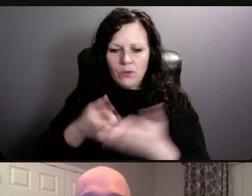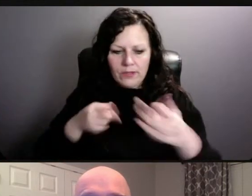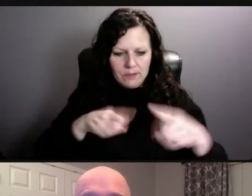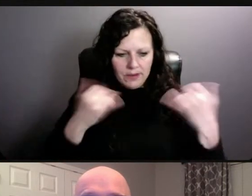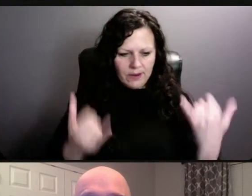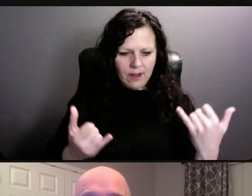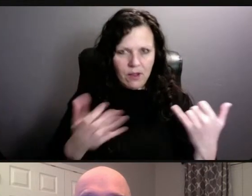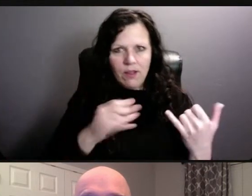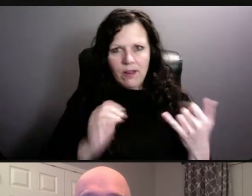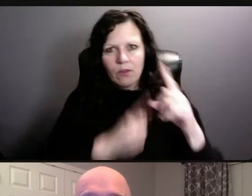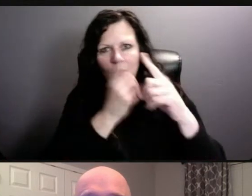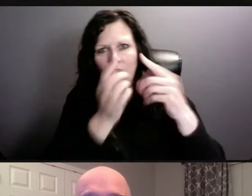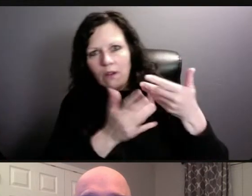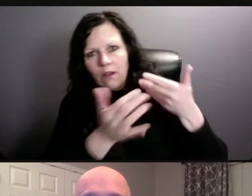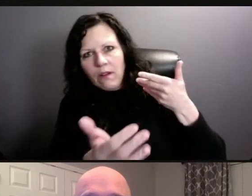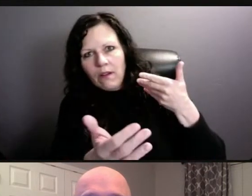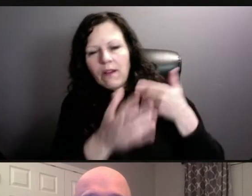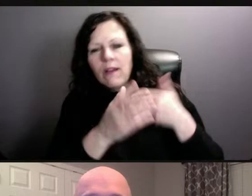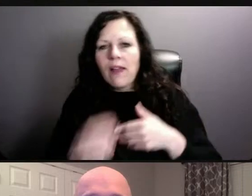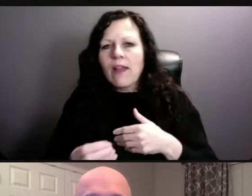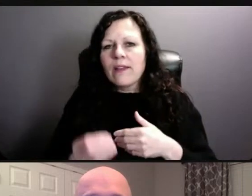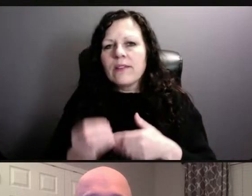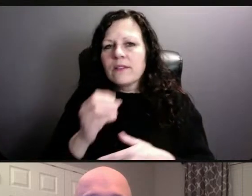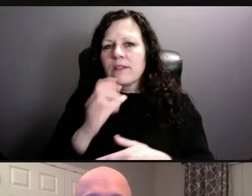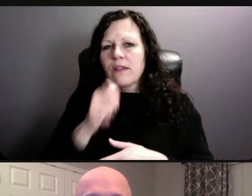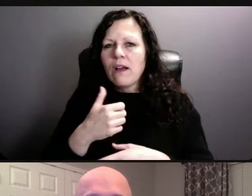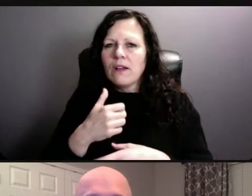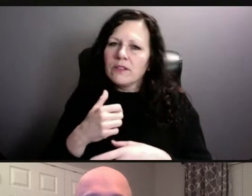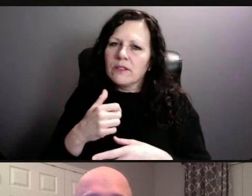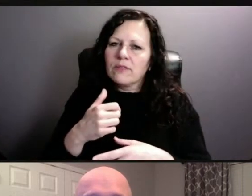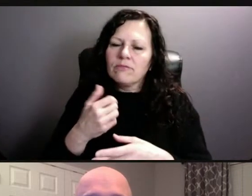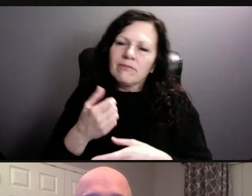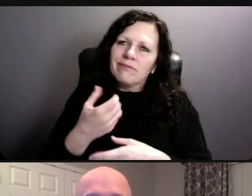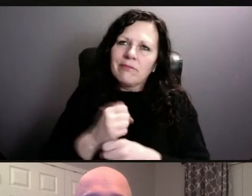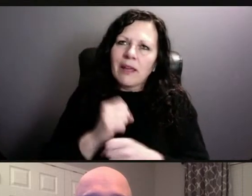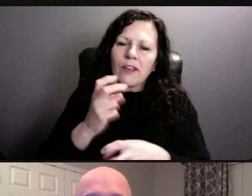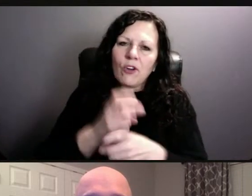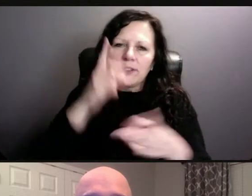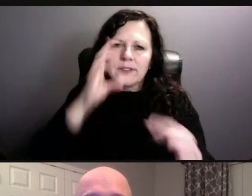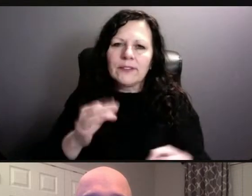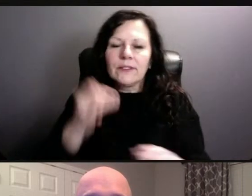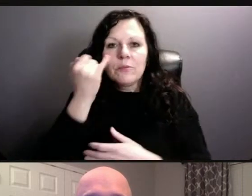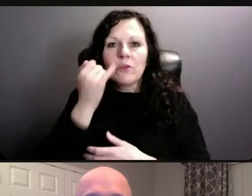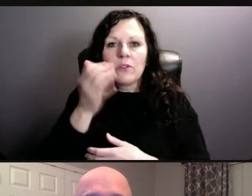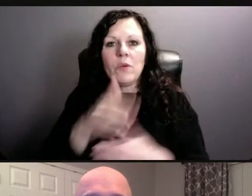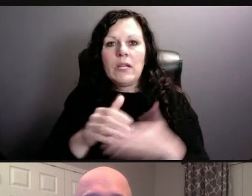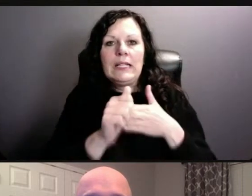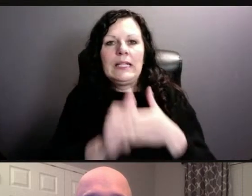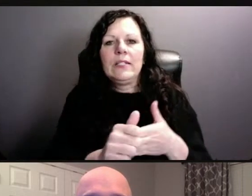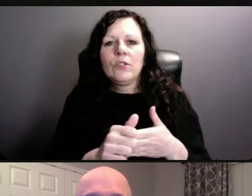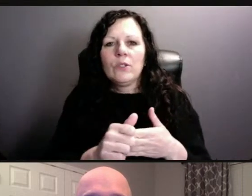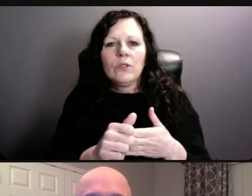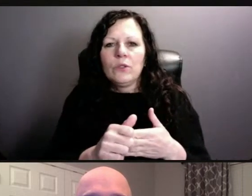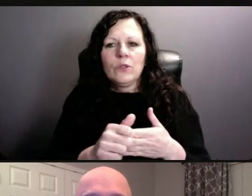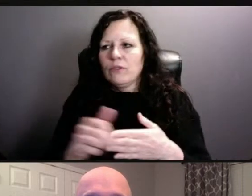ABLE TO COMMUNICATE WITH CONSTITUENTS ABOUT WHERE WE ARE